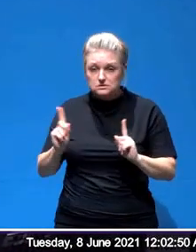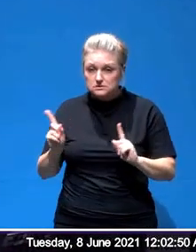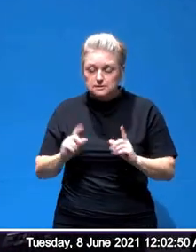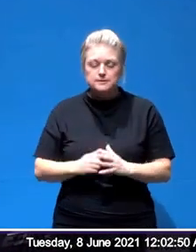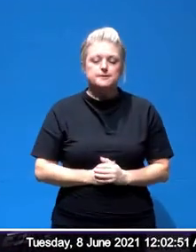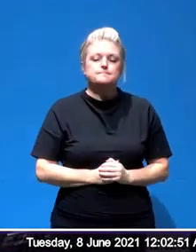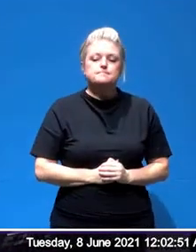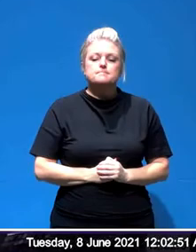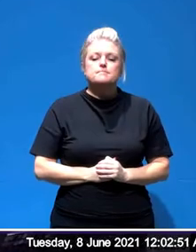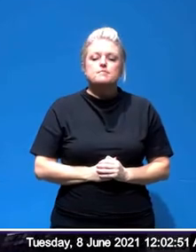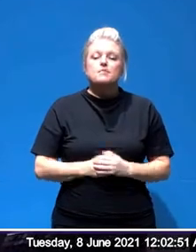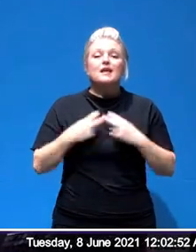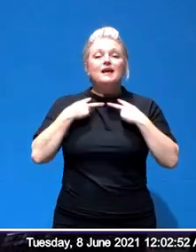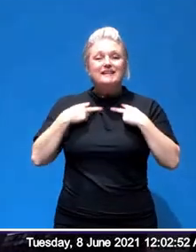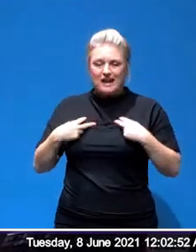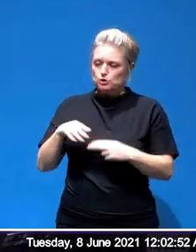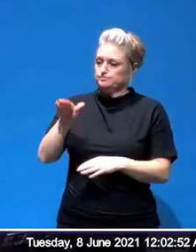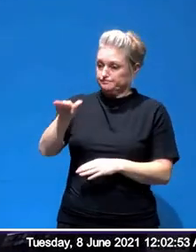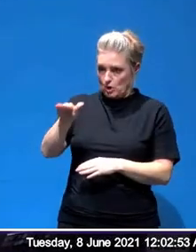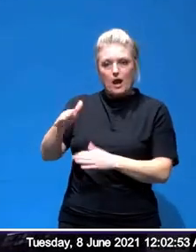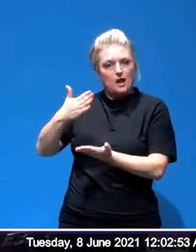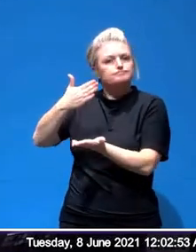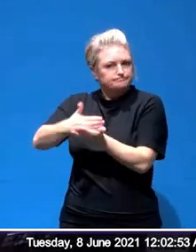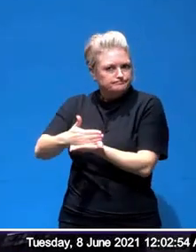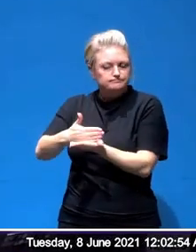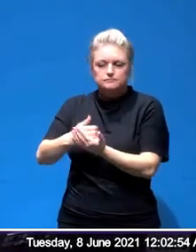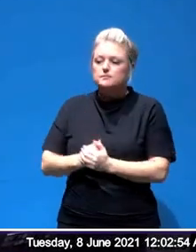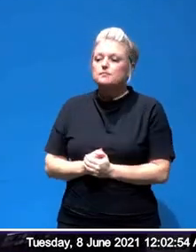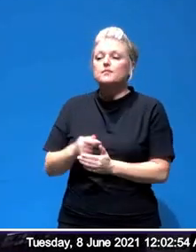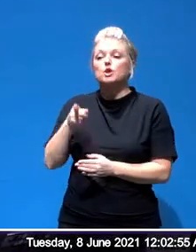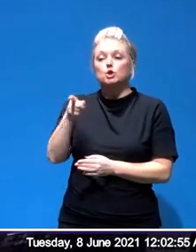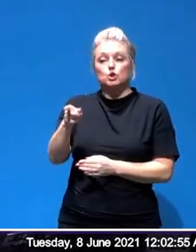Pausing there, you have told the Royal Commission some of your